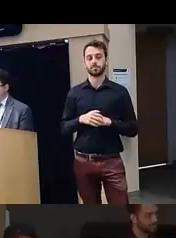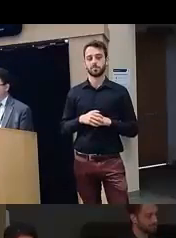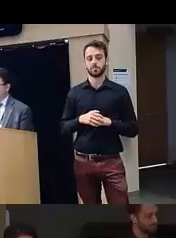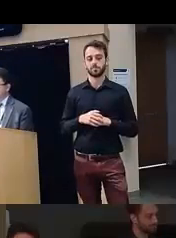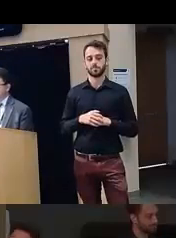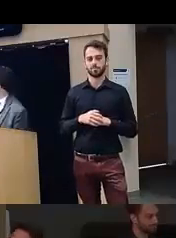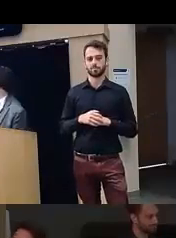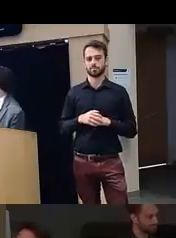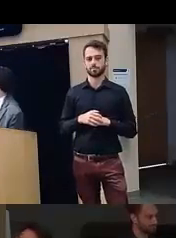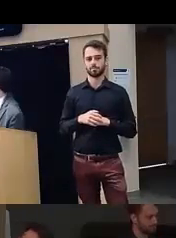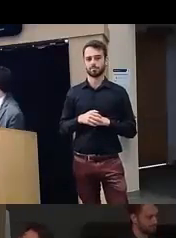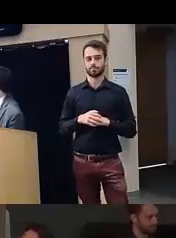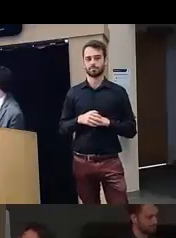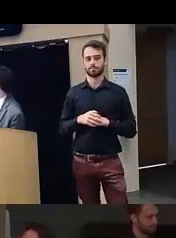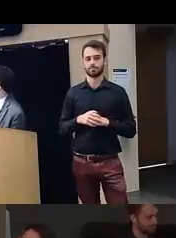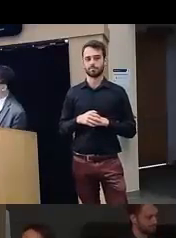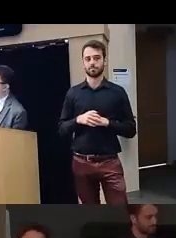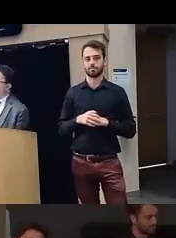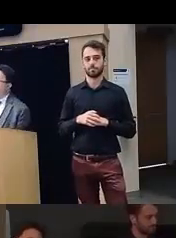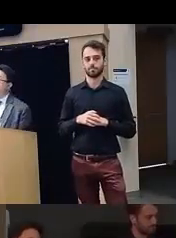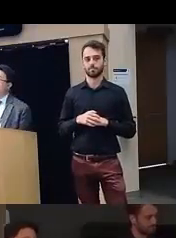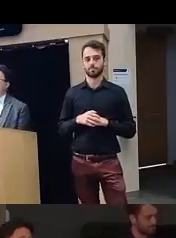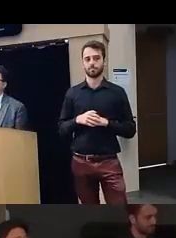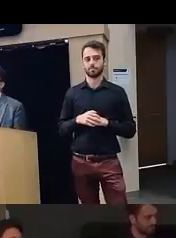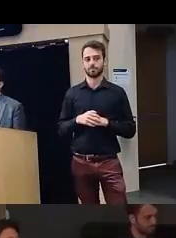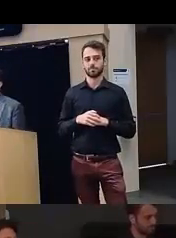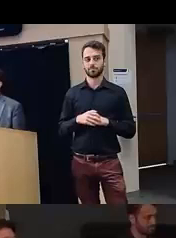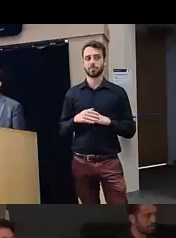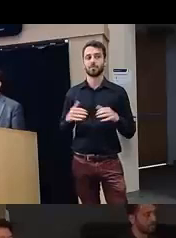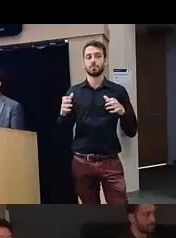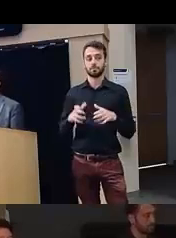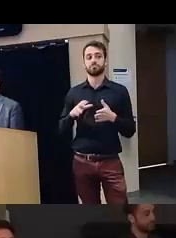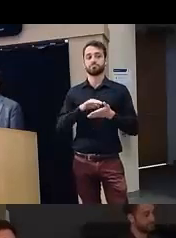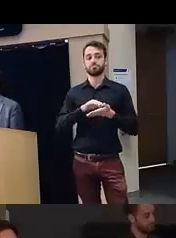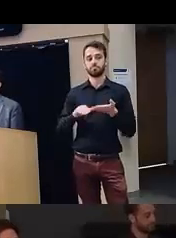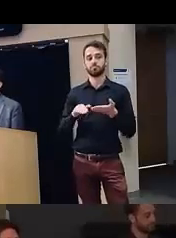couple of weeks ago and these are the pictures It's a Wonderful example of partnership between